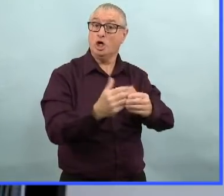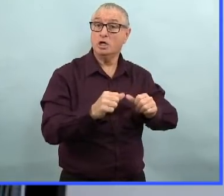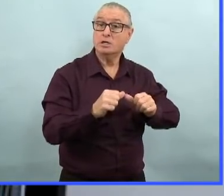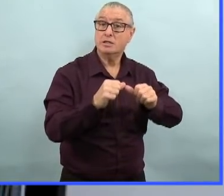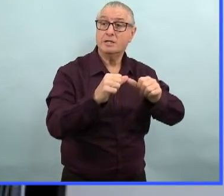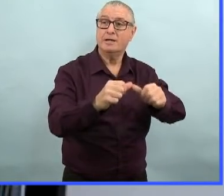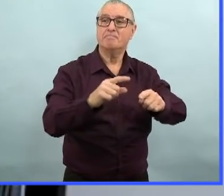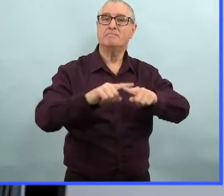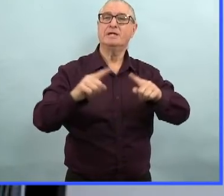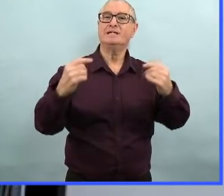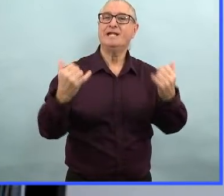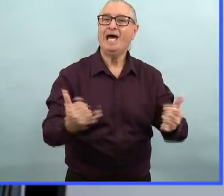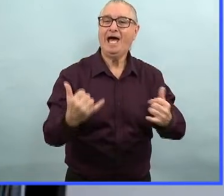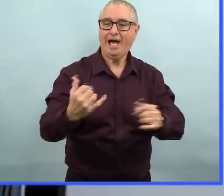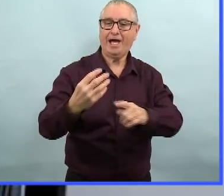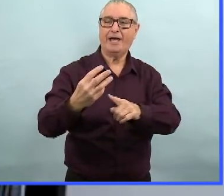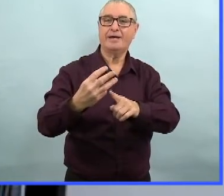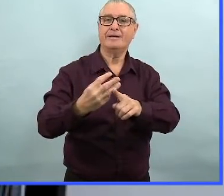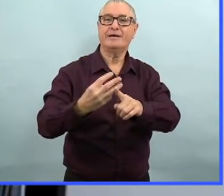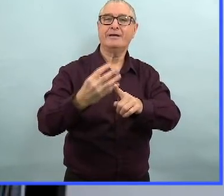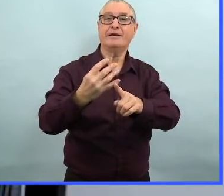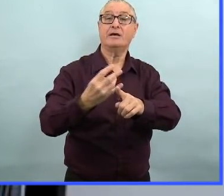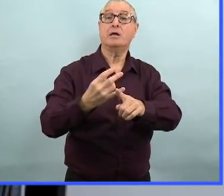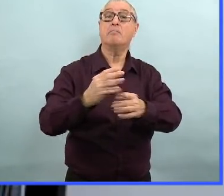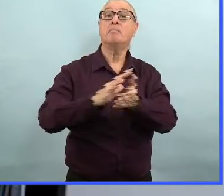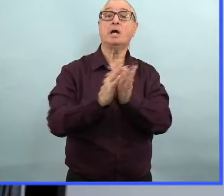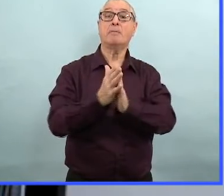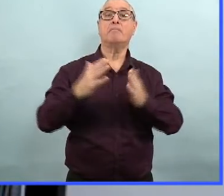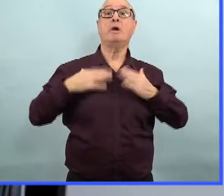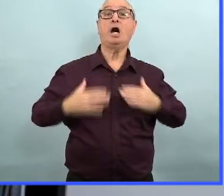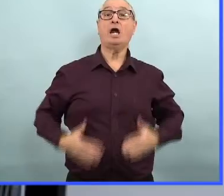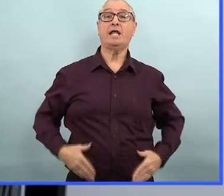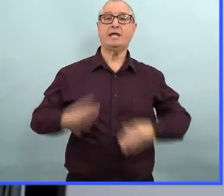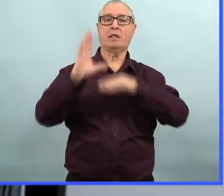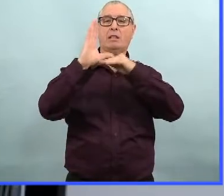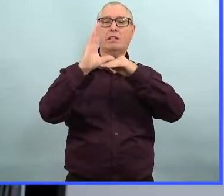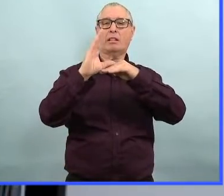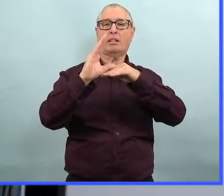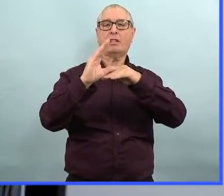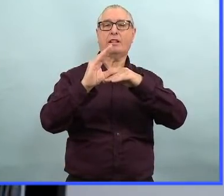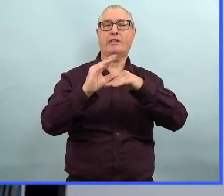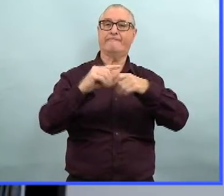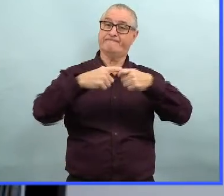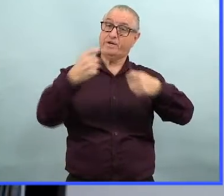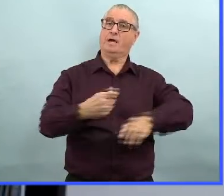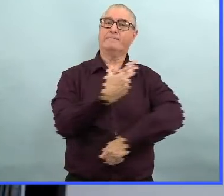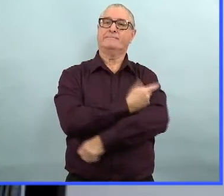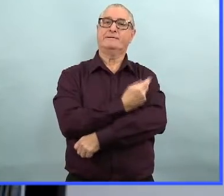know that this vaccine is still very effective at preventing those severe outcomes and that's